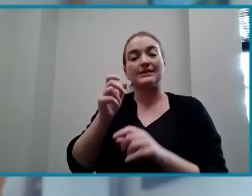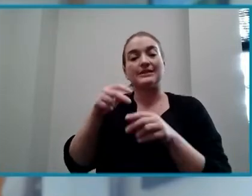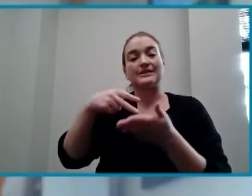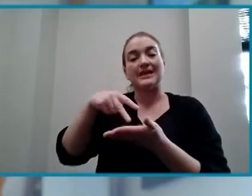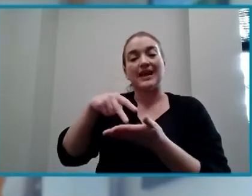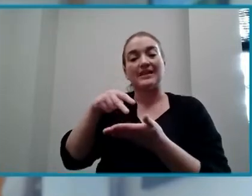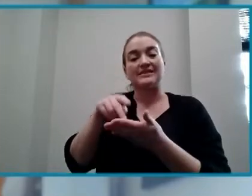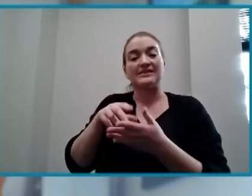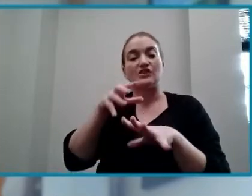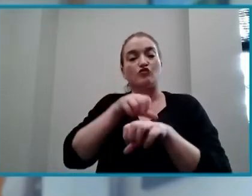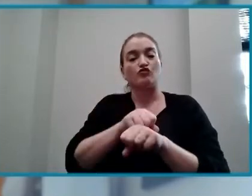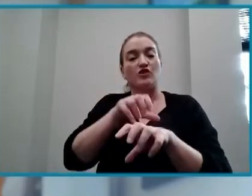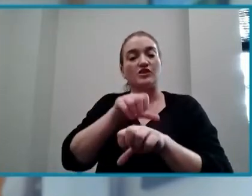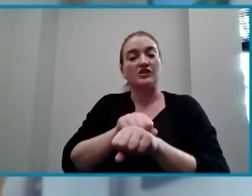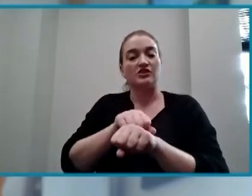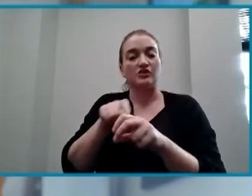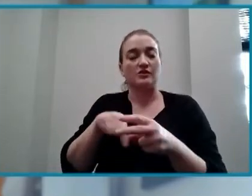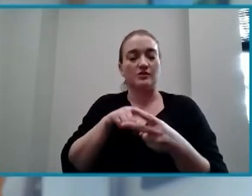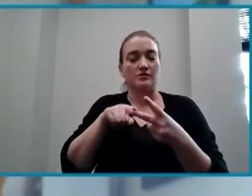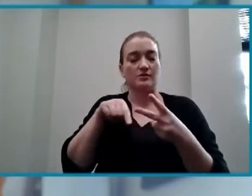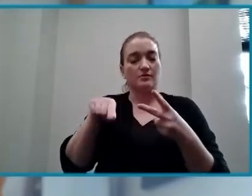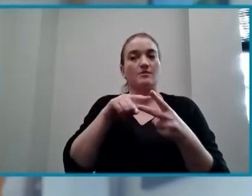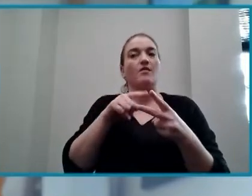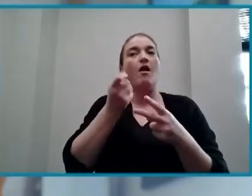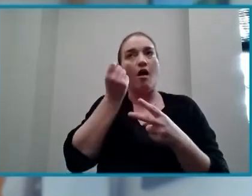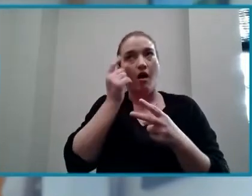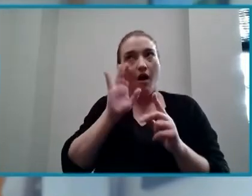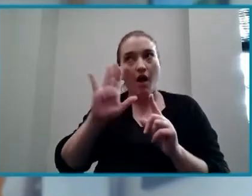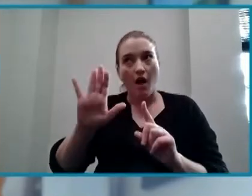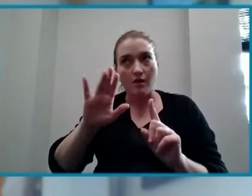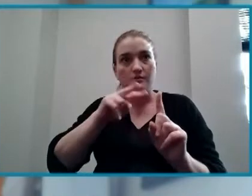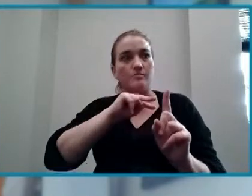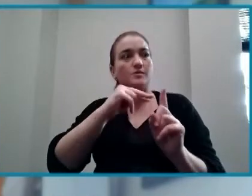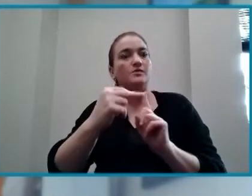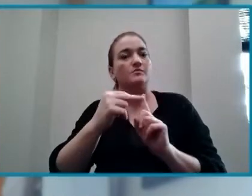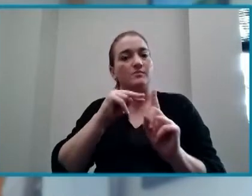And so working with him and understanding some of his perspectives about preserving his cultural heritage,